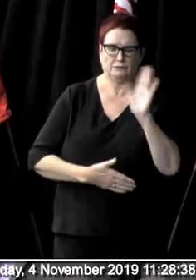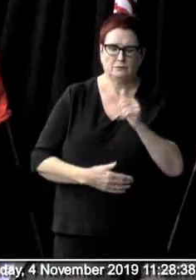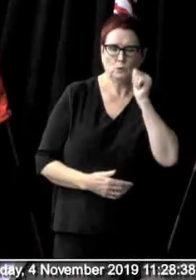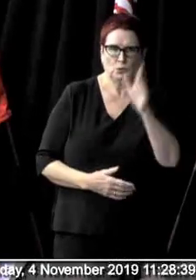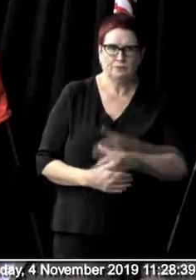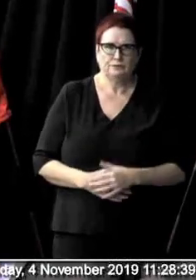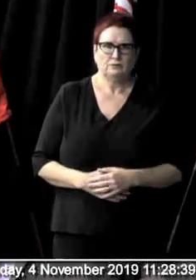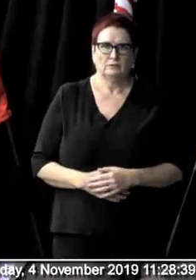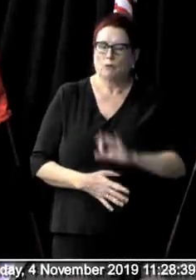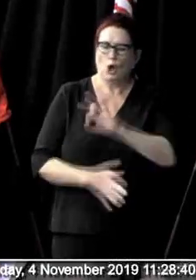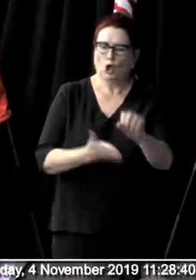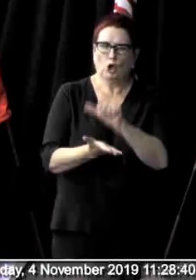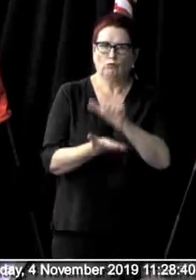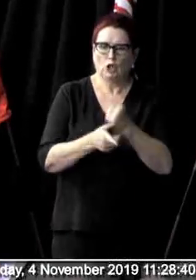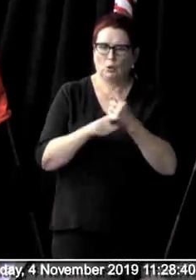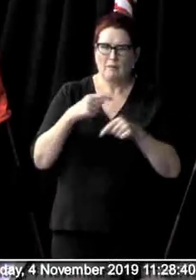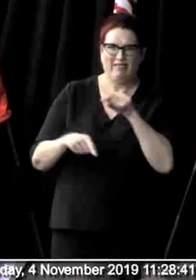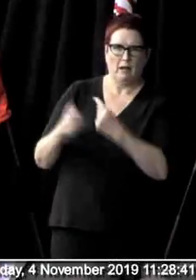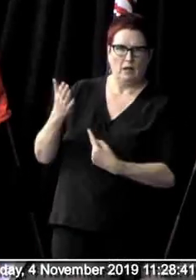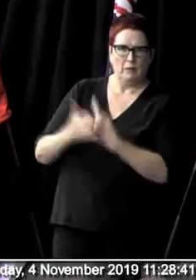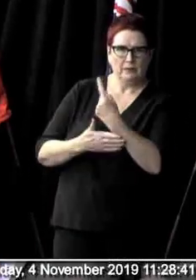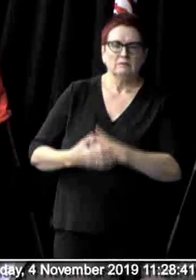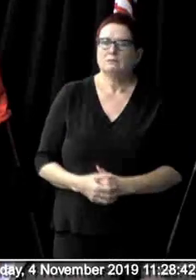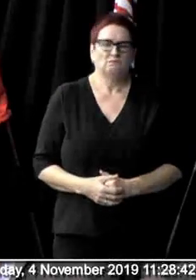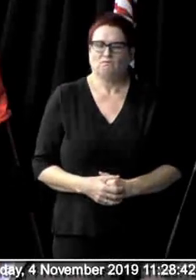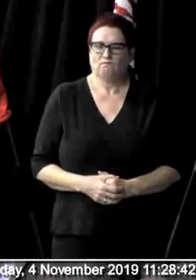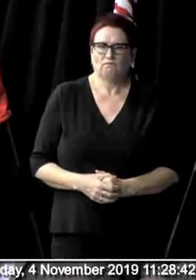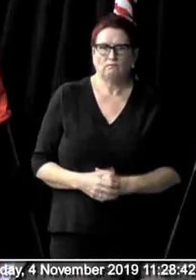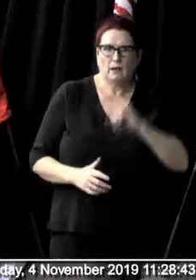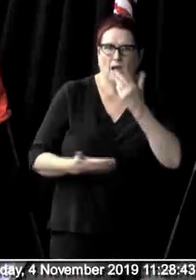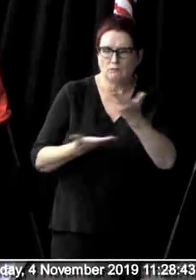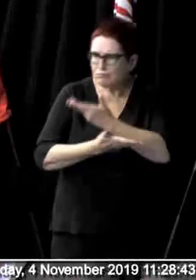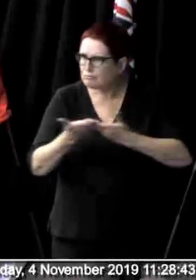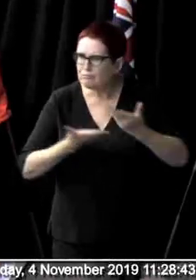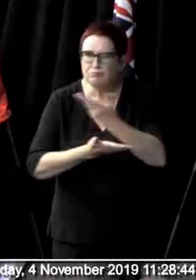It will be highly inappropriate to engage in any discussion of any sort in respect